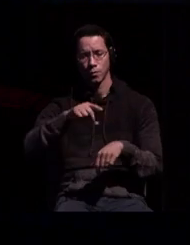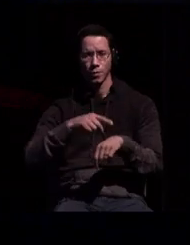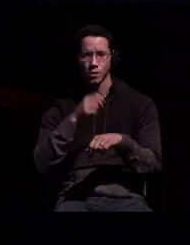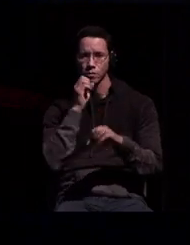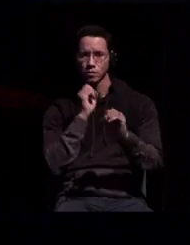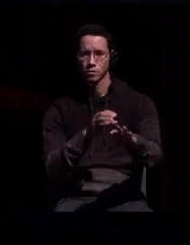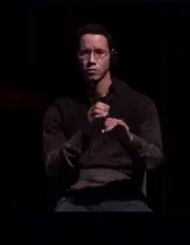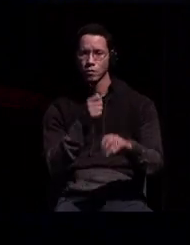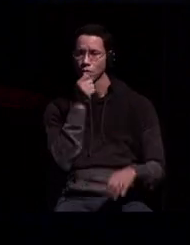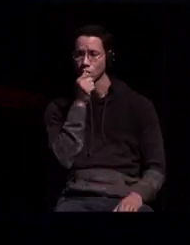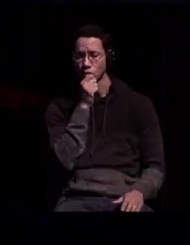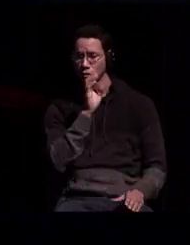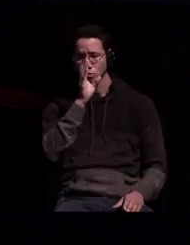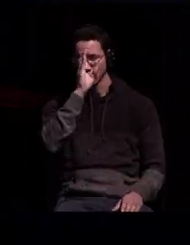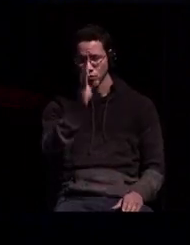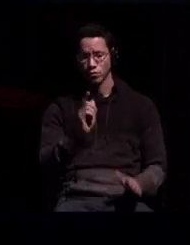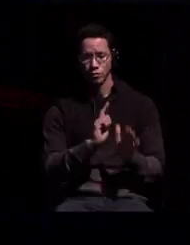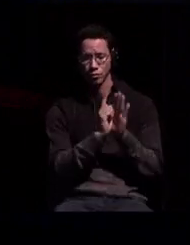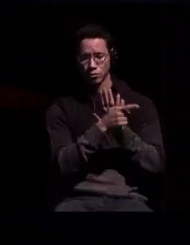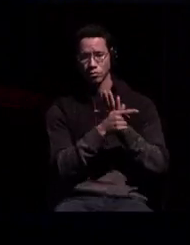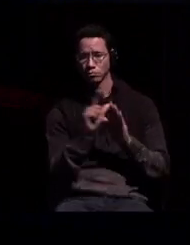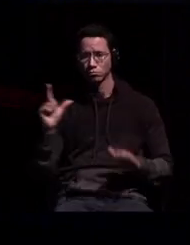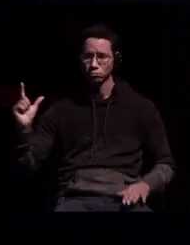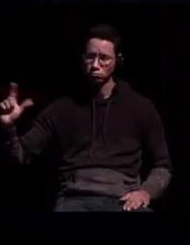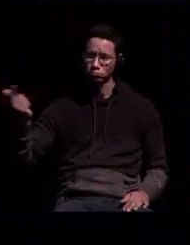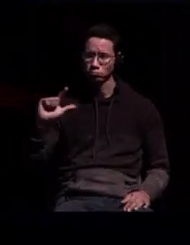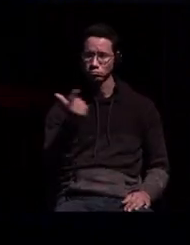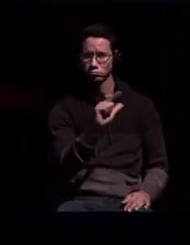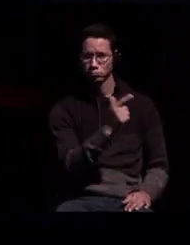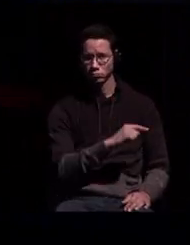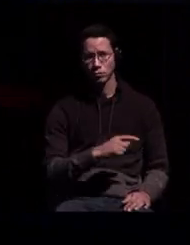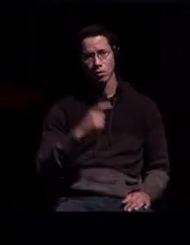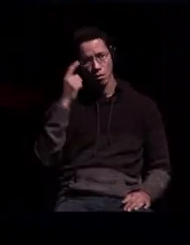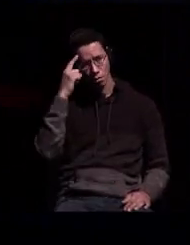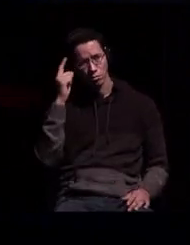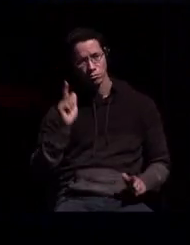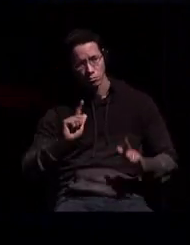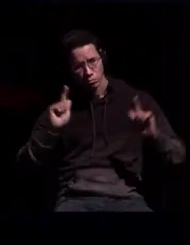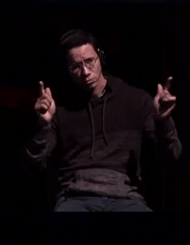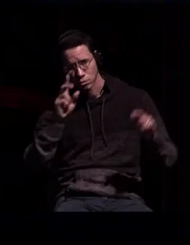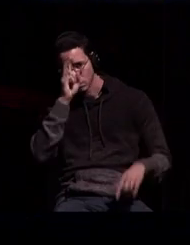I find that... very serious. It is there where it appears...